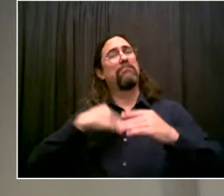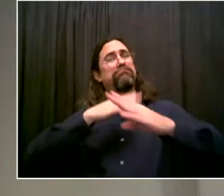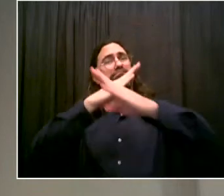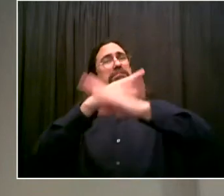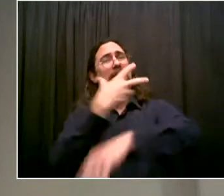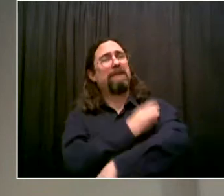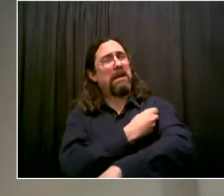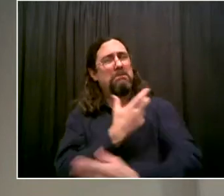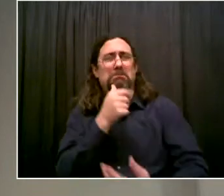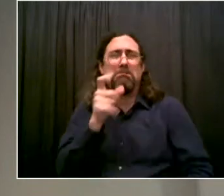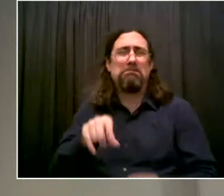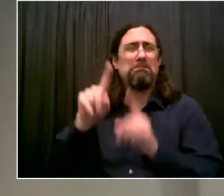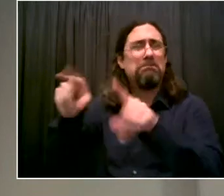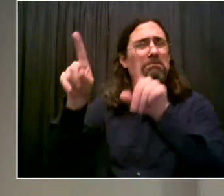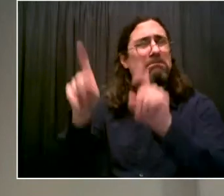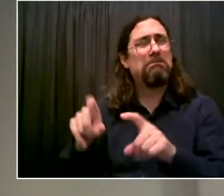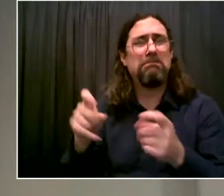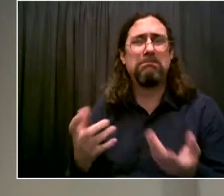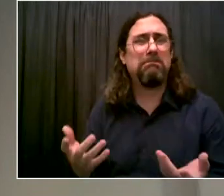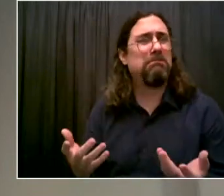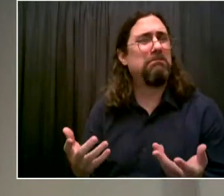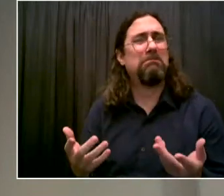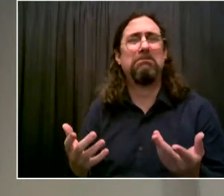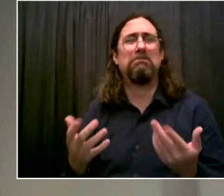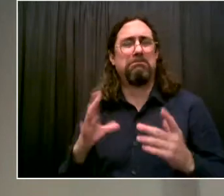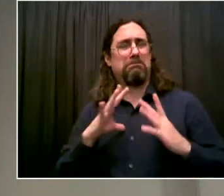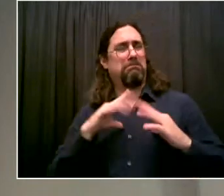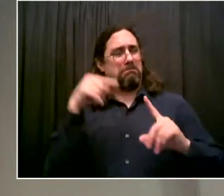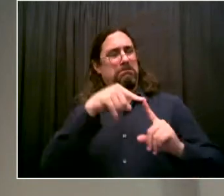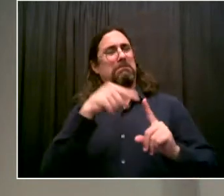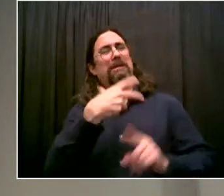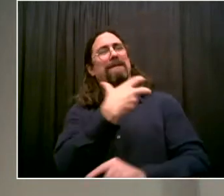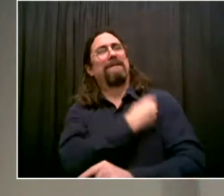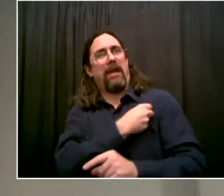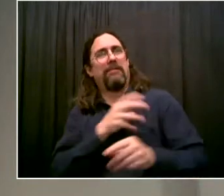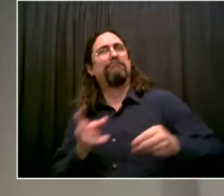PARTICIPATE IN THE ROOT TEAM TESTING ESUNLS